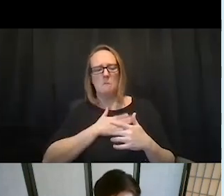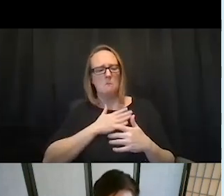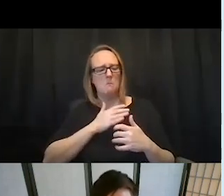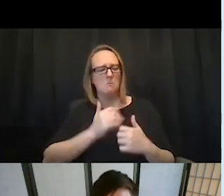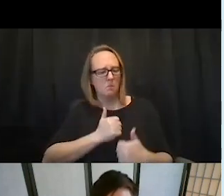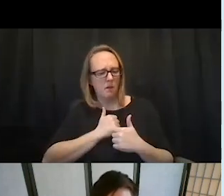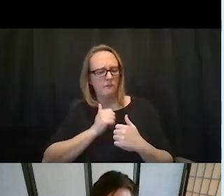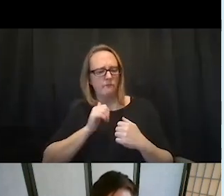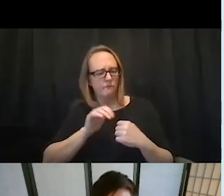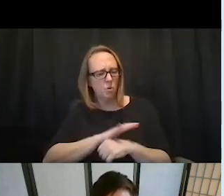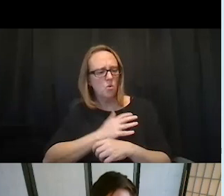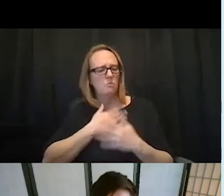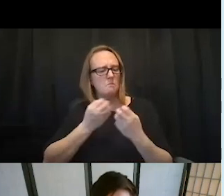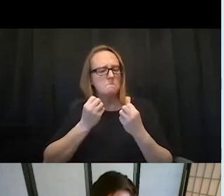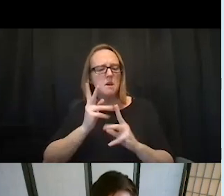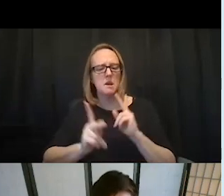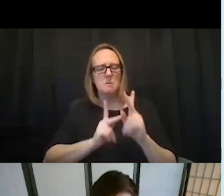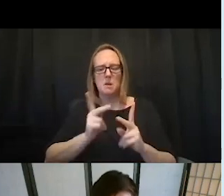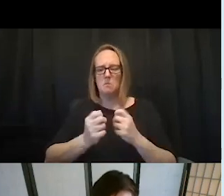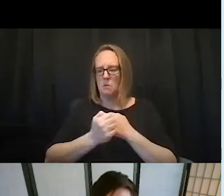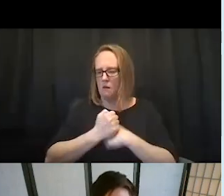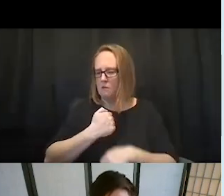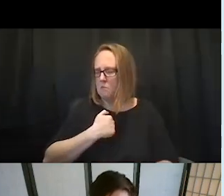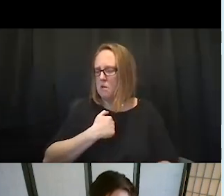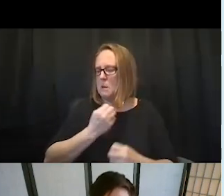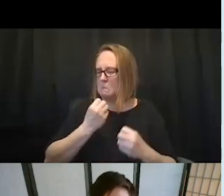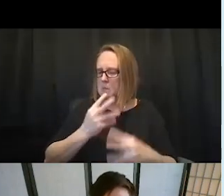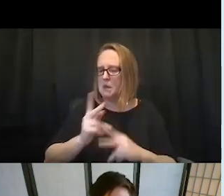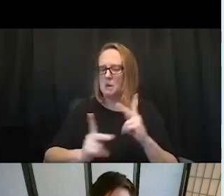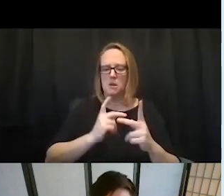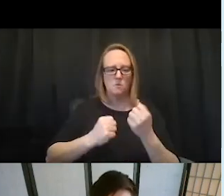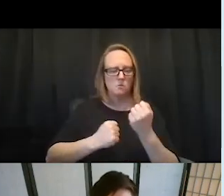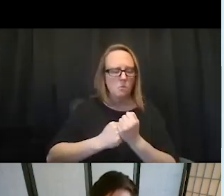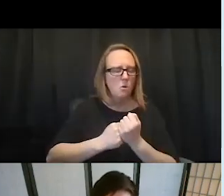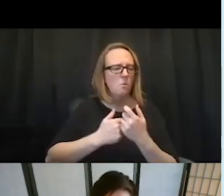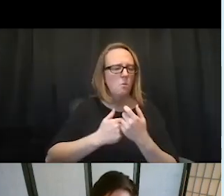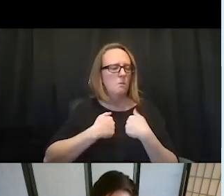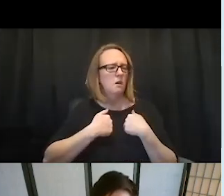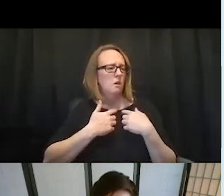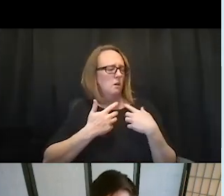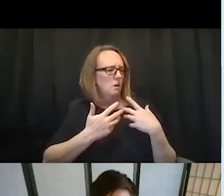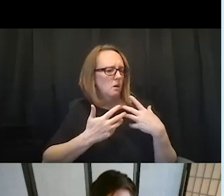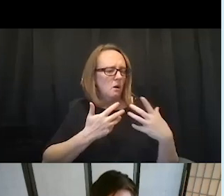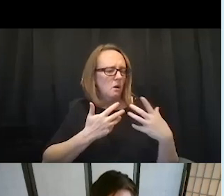powerful and so there's this natural change in flow, but if we try to avoid emotions altogether